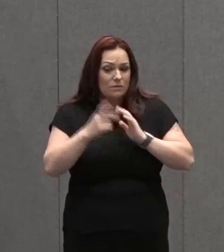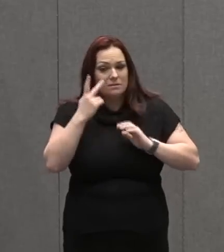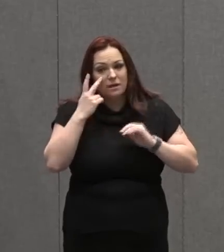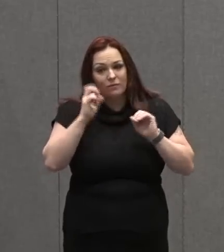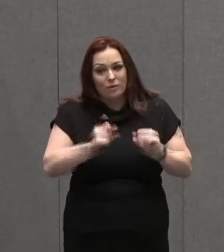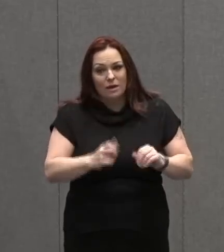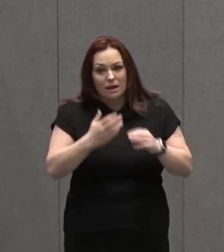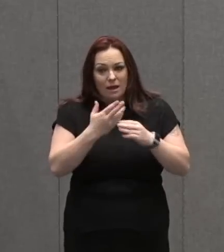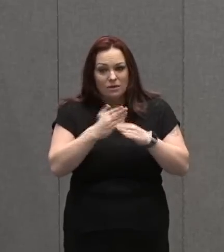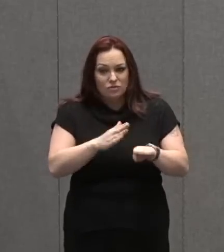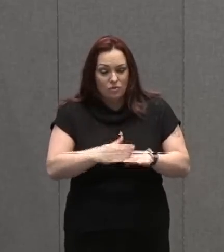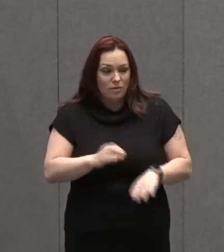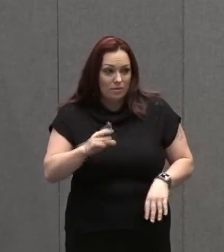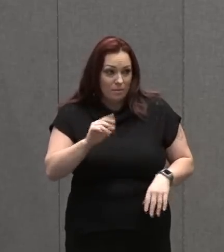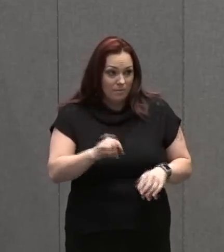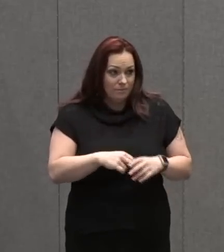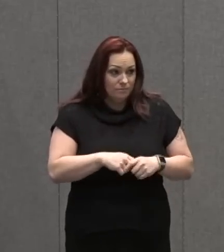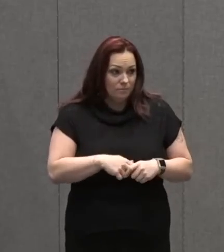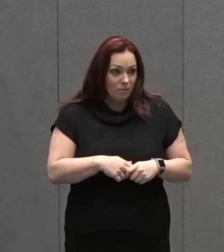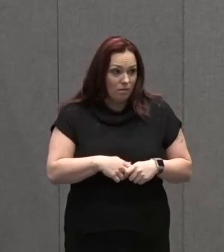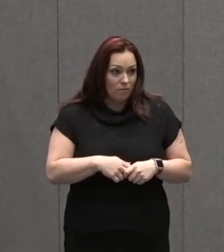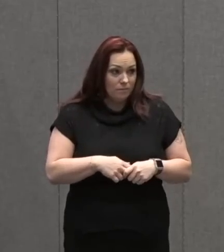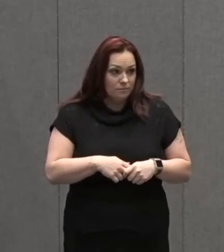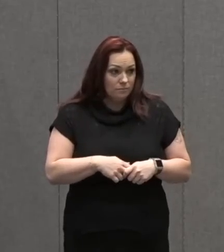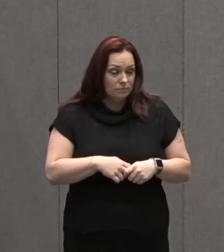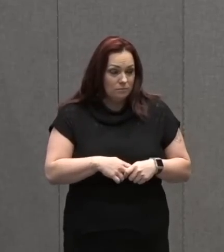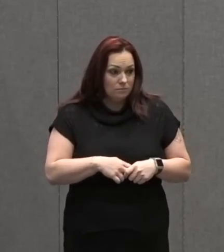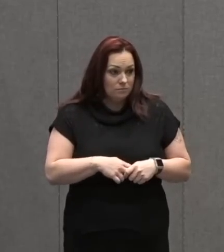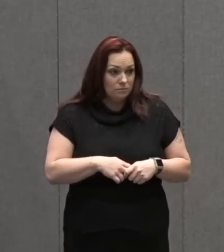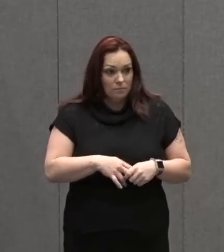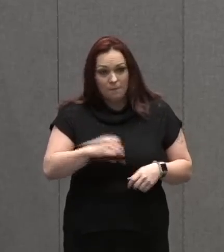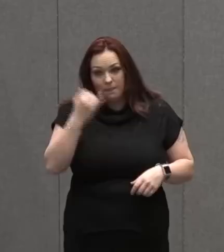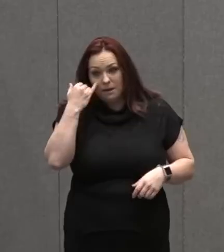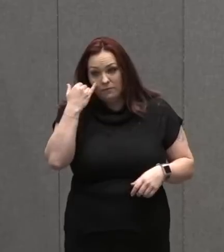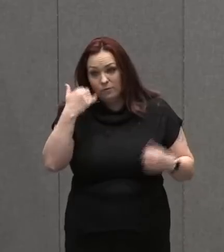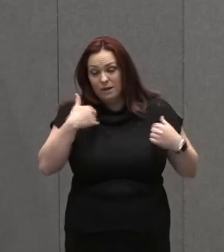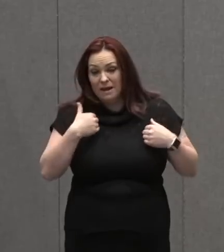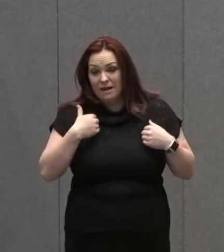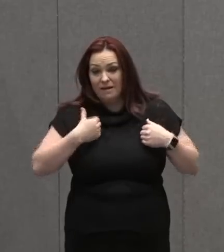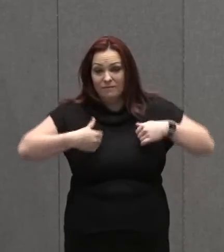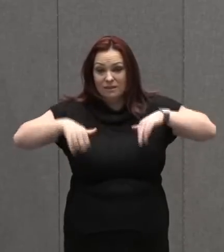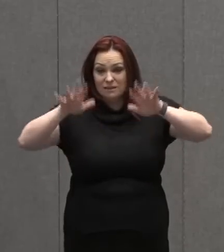sort them out. So if we have a snow day,